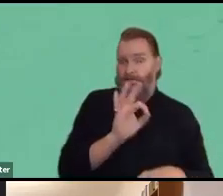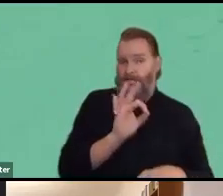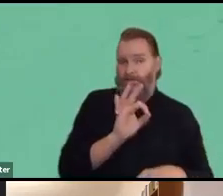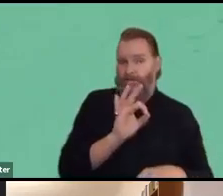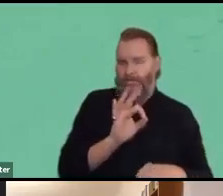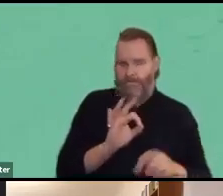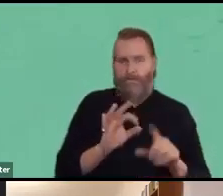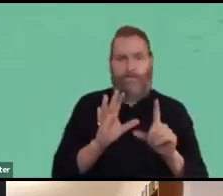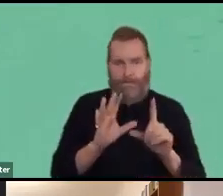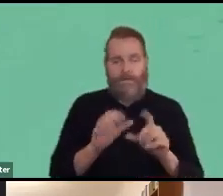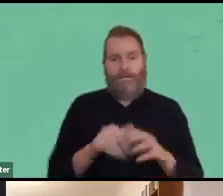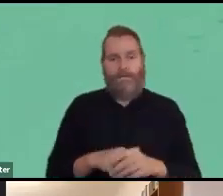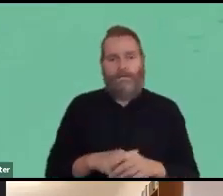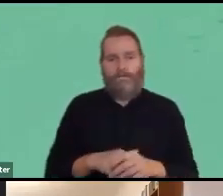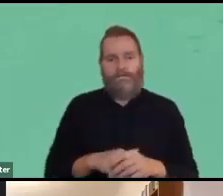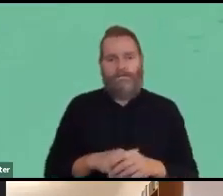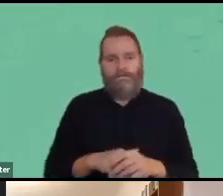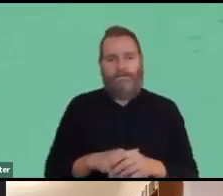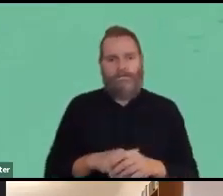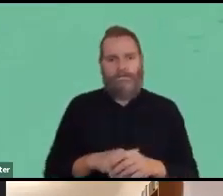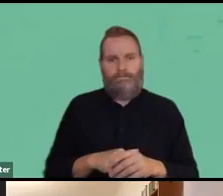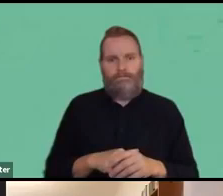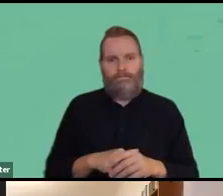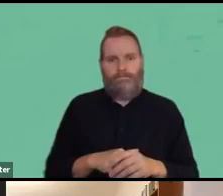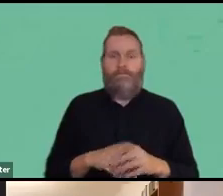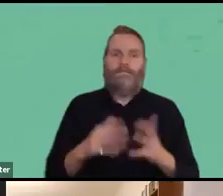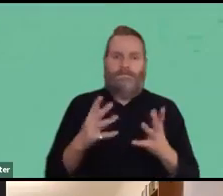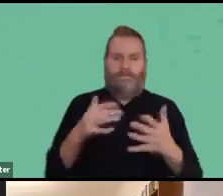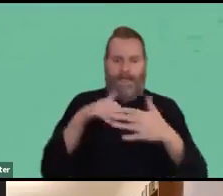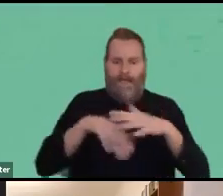and social distanced and only 15 of us and we have to be a part and all that which is why it might